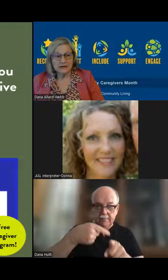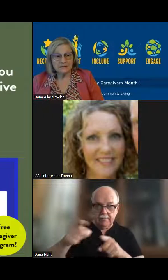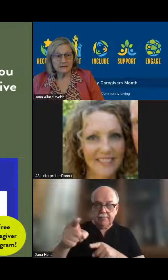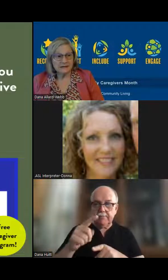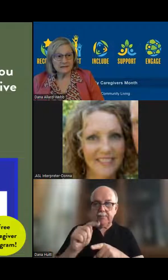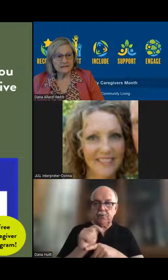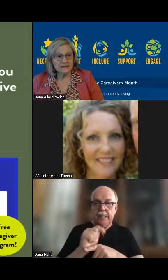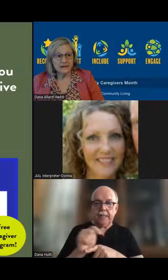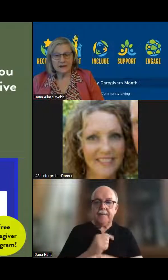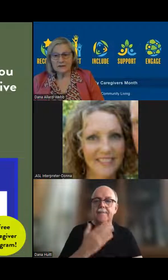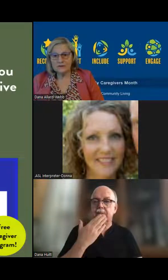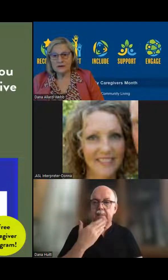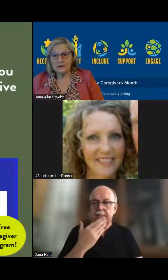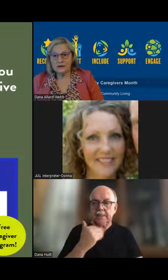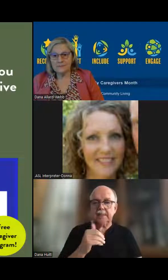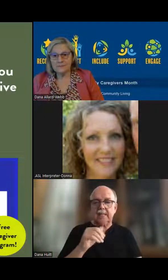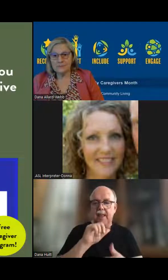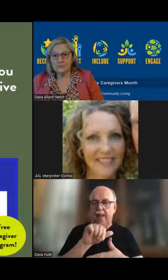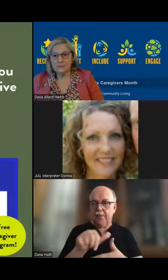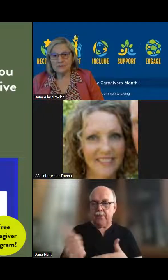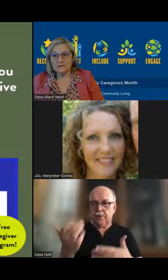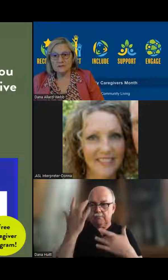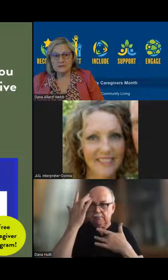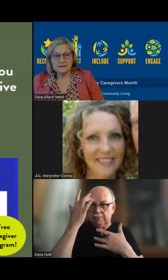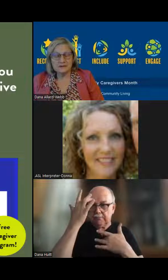to work on expanding it. And considering there's five of us,